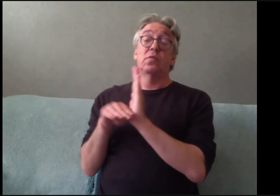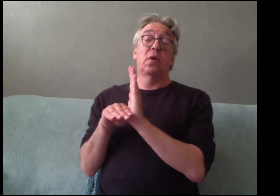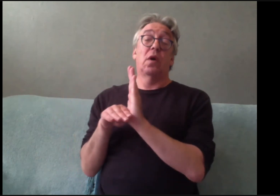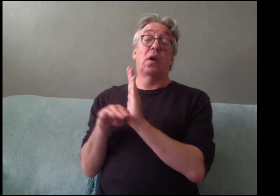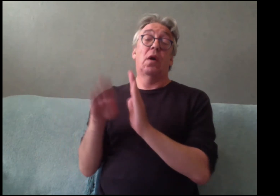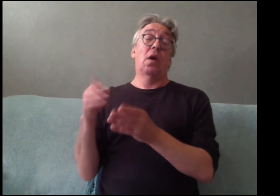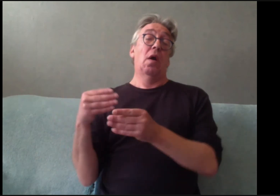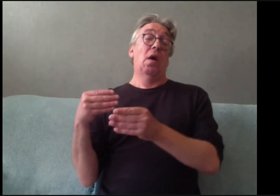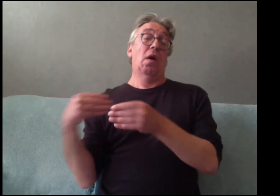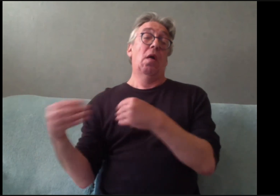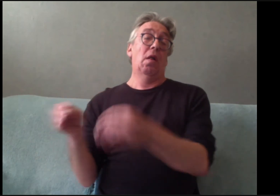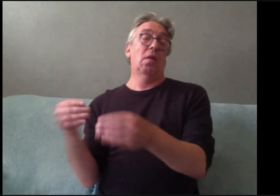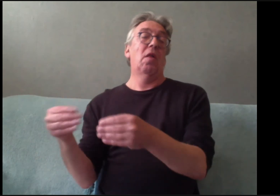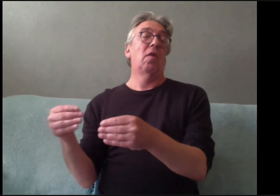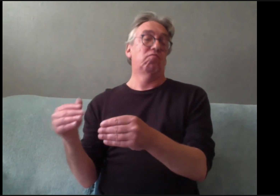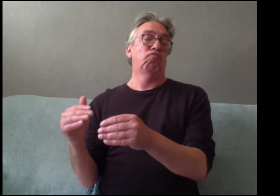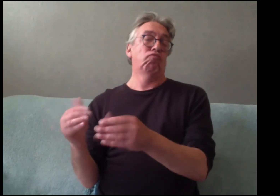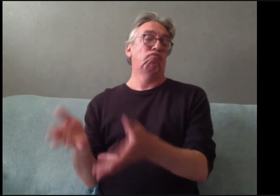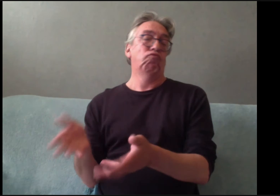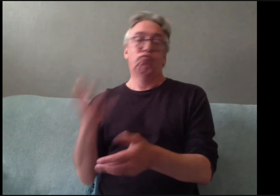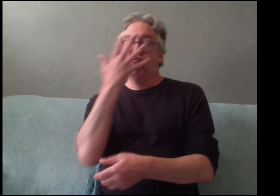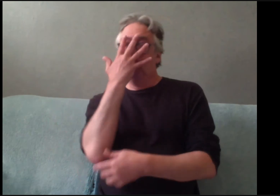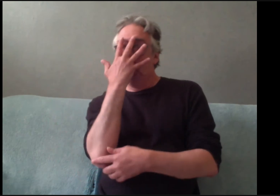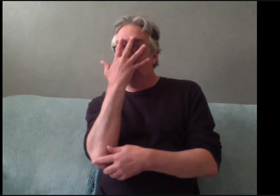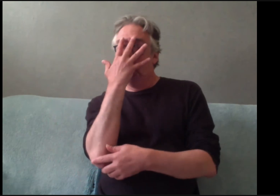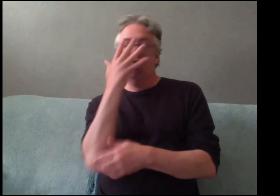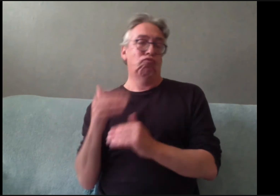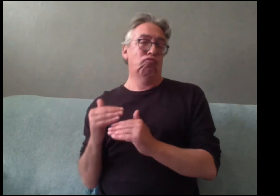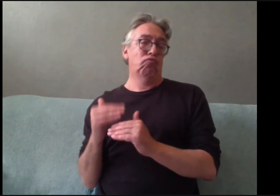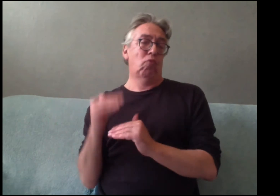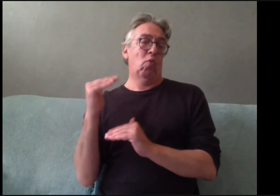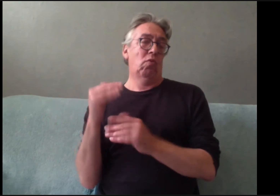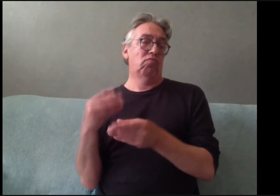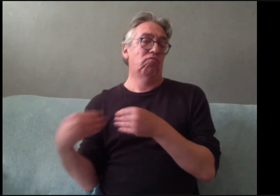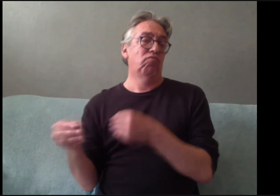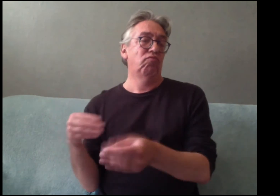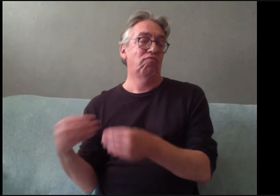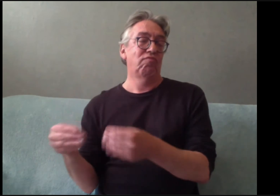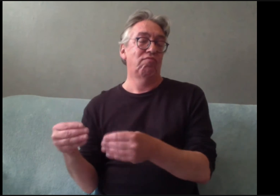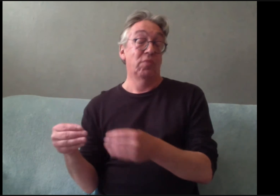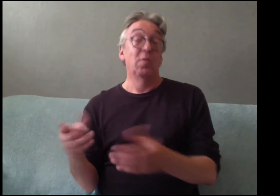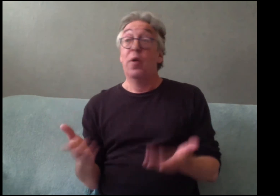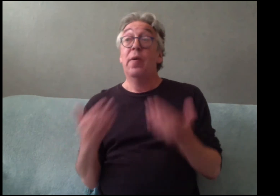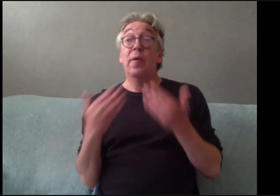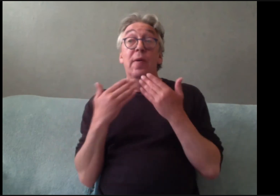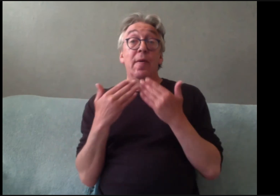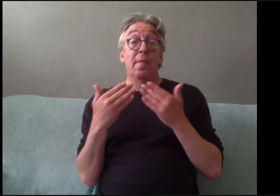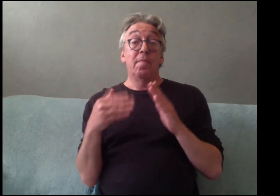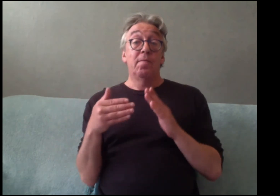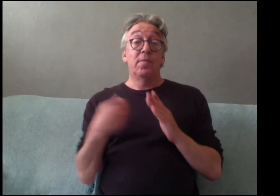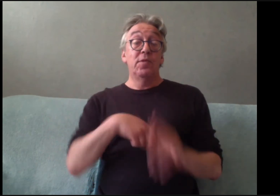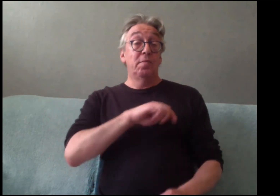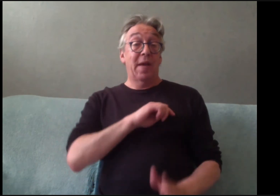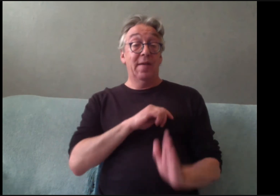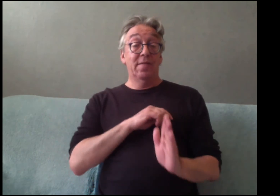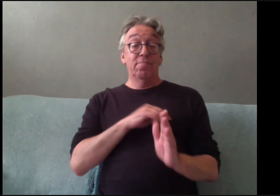from our members, and for example when it comes to the special measures,